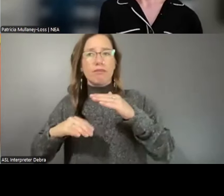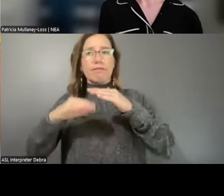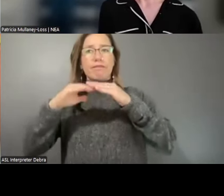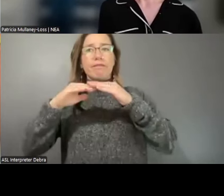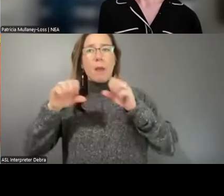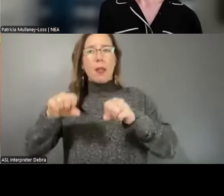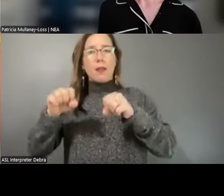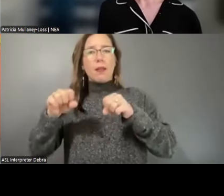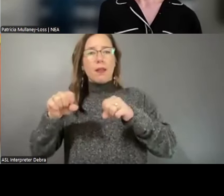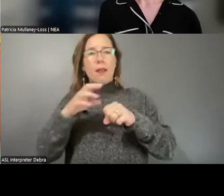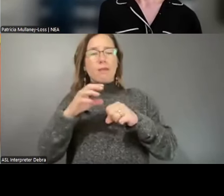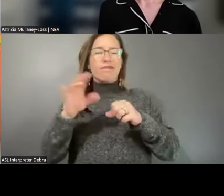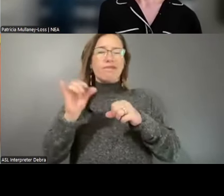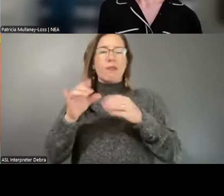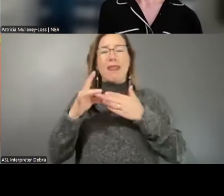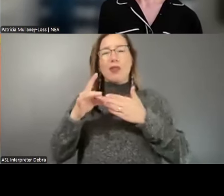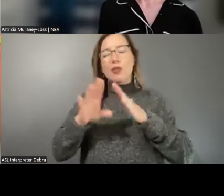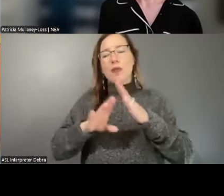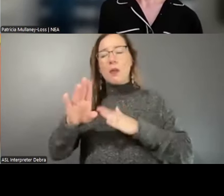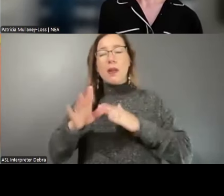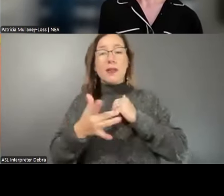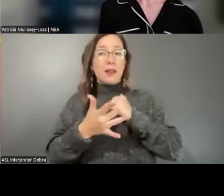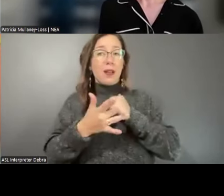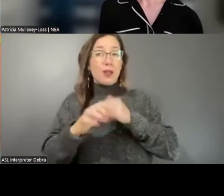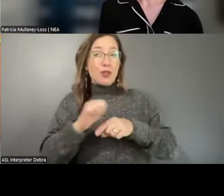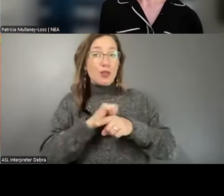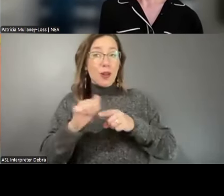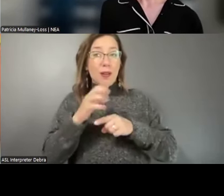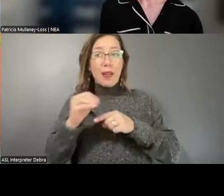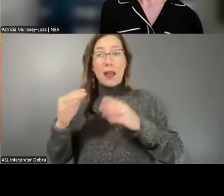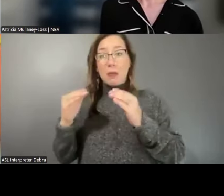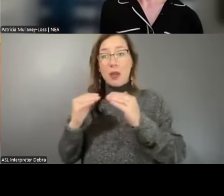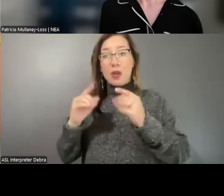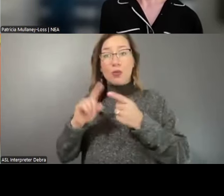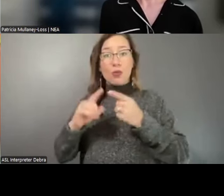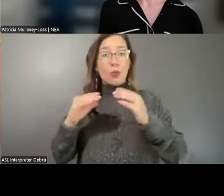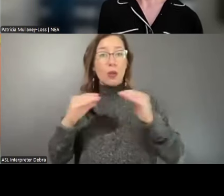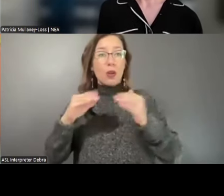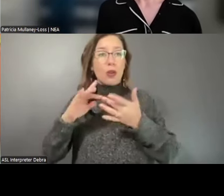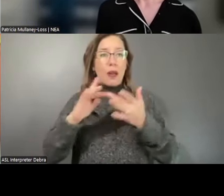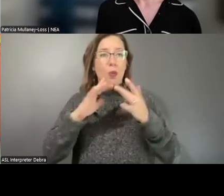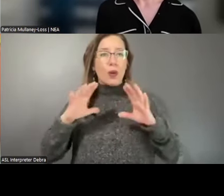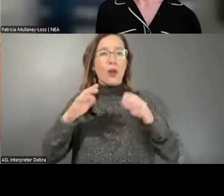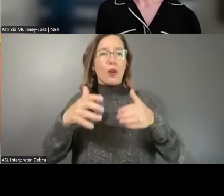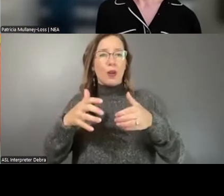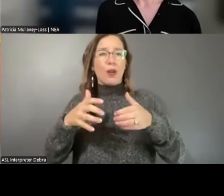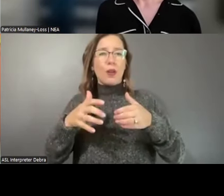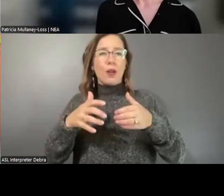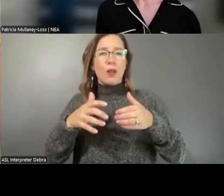development, technology training, and peer-to-peer networks, where small or all LAAs can learn from